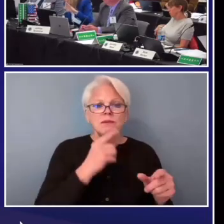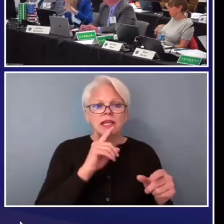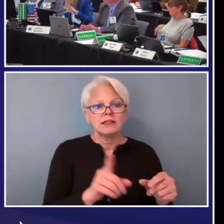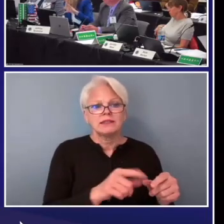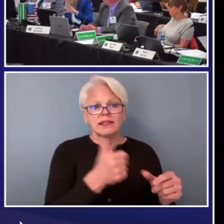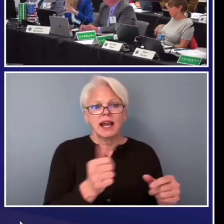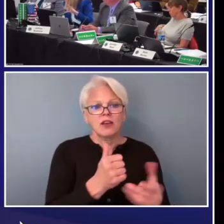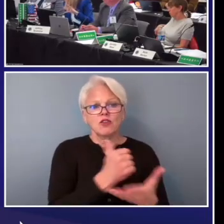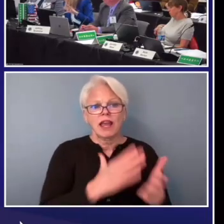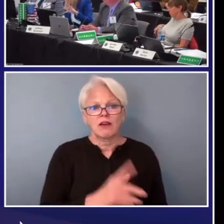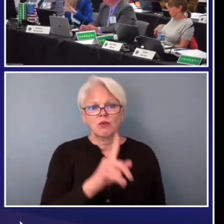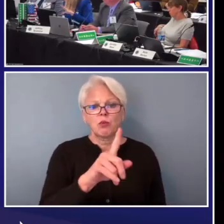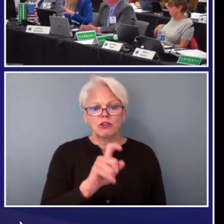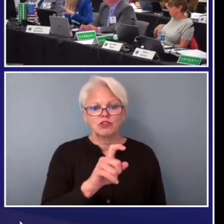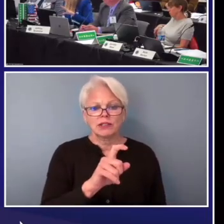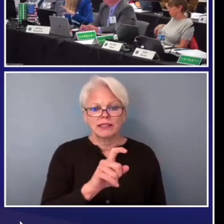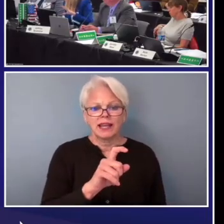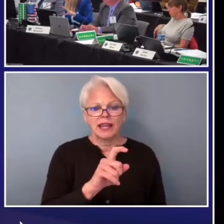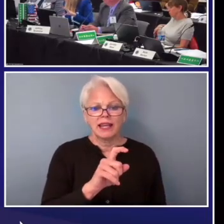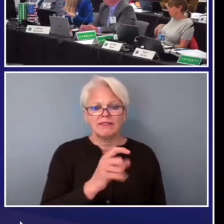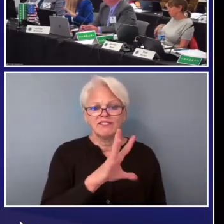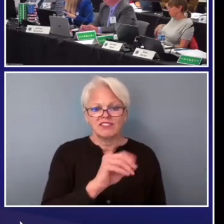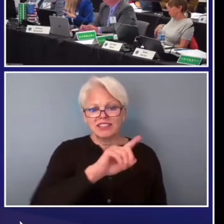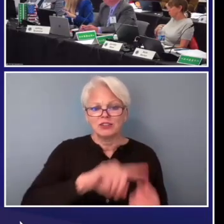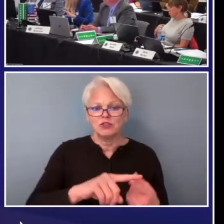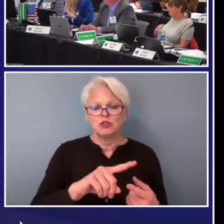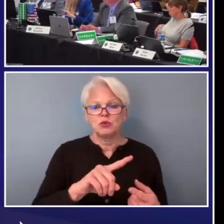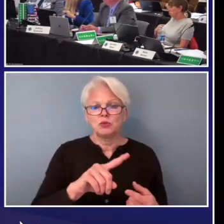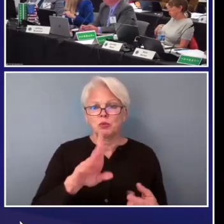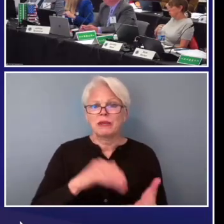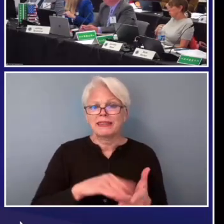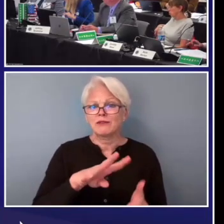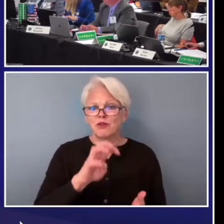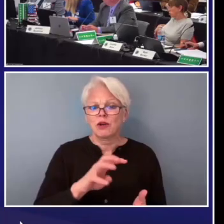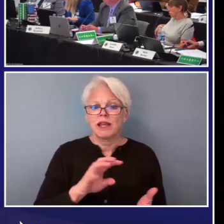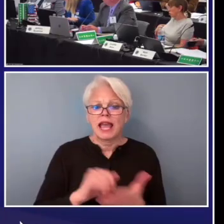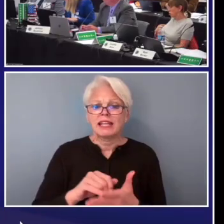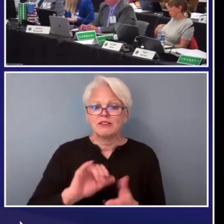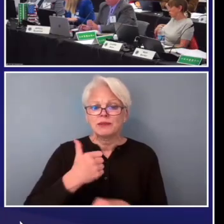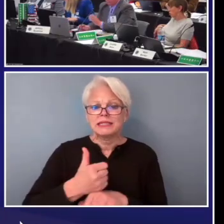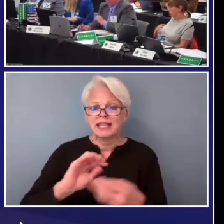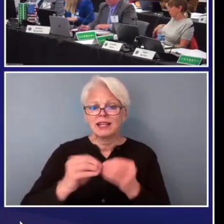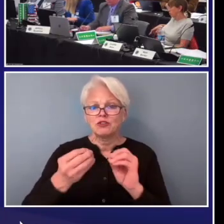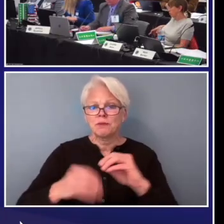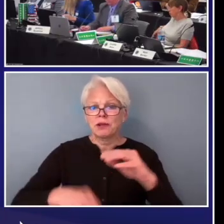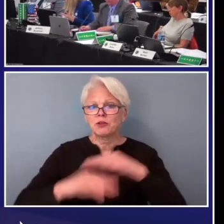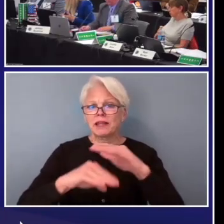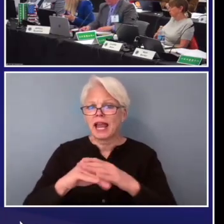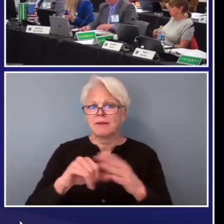And, um, if we set numerical caps, that's a structural barrier. Um, and it would be like if you